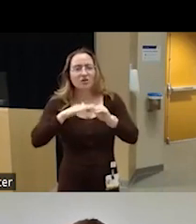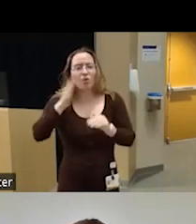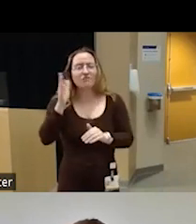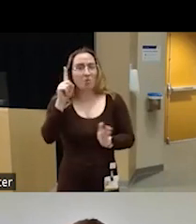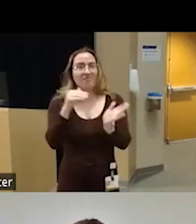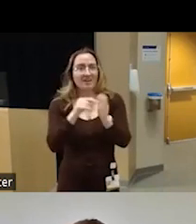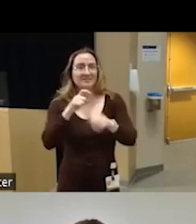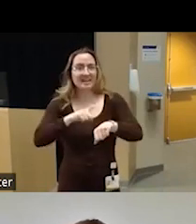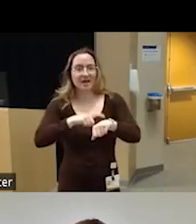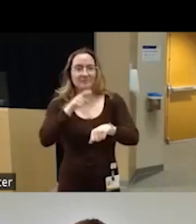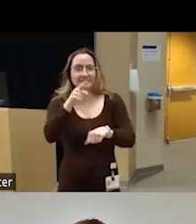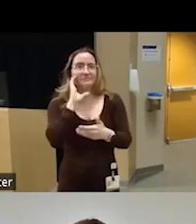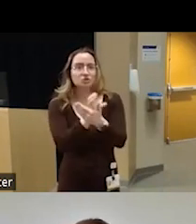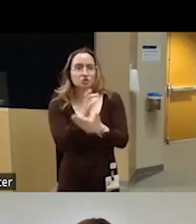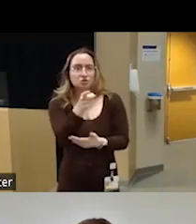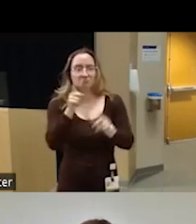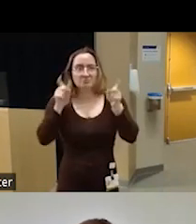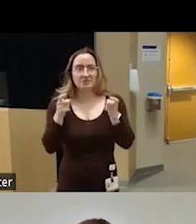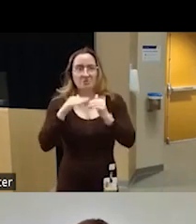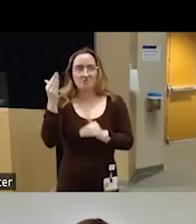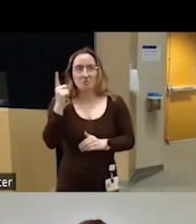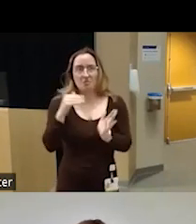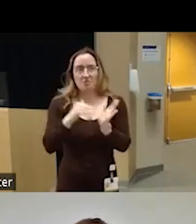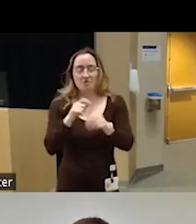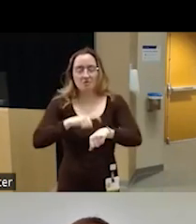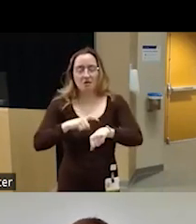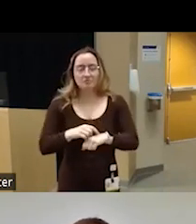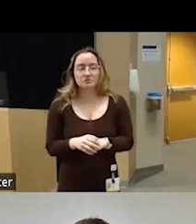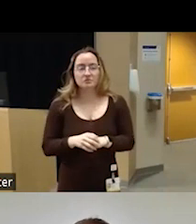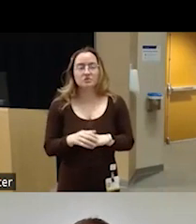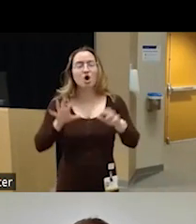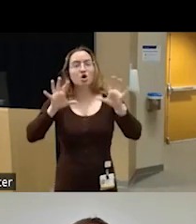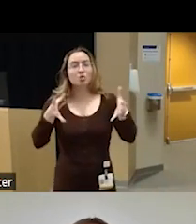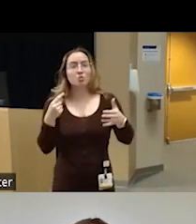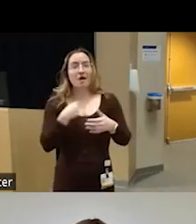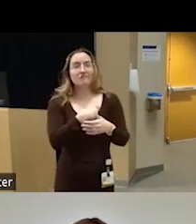times already. It was a group of us coming together laying out the